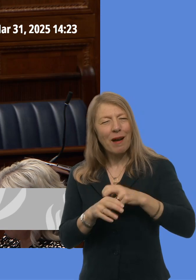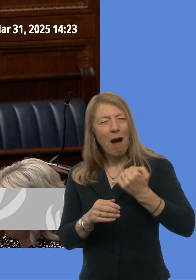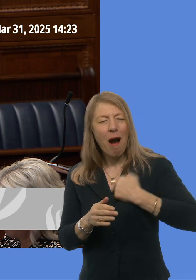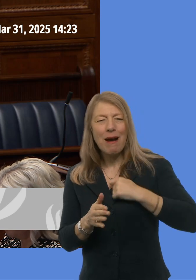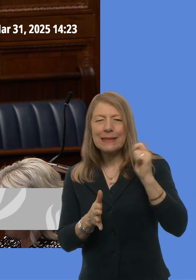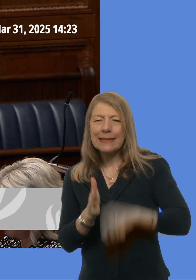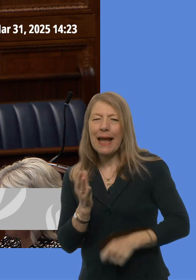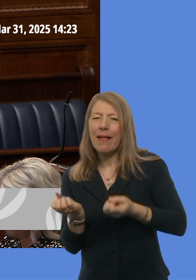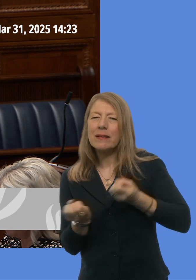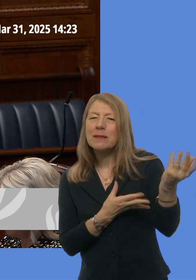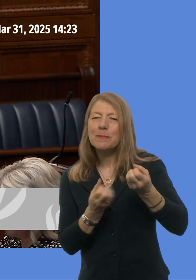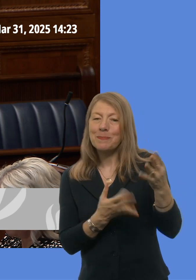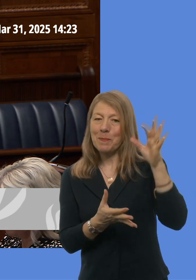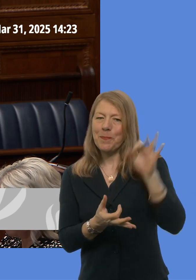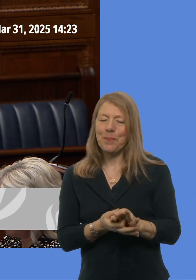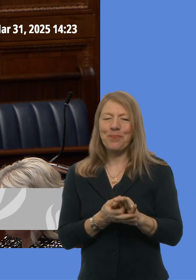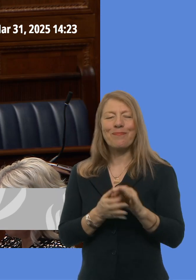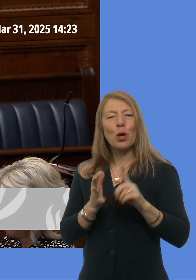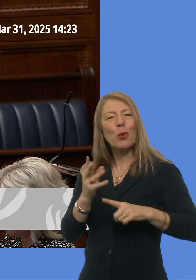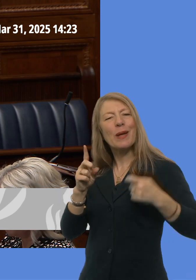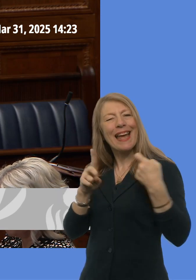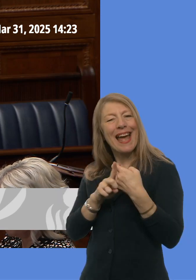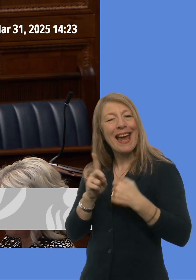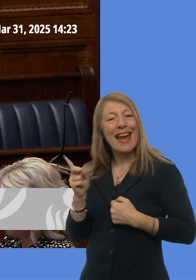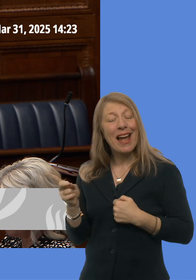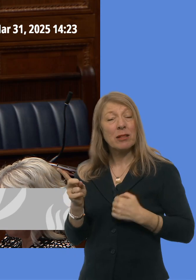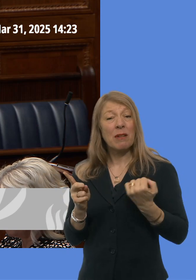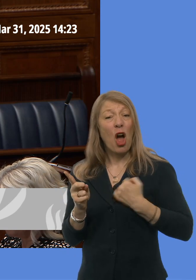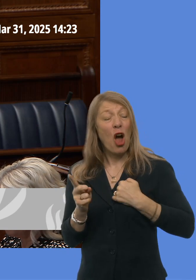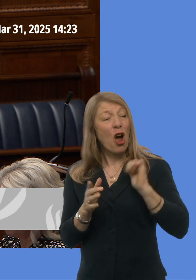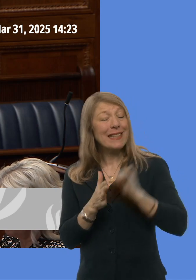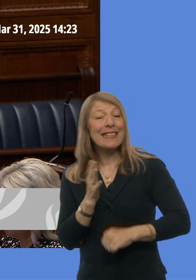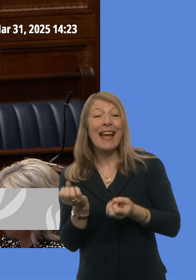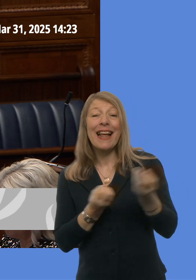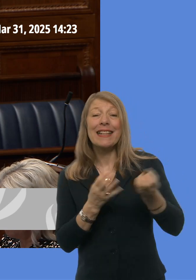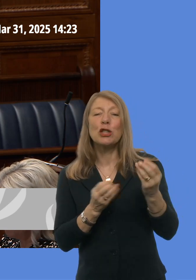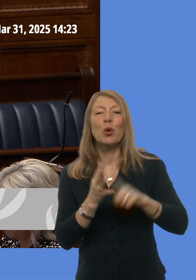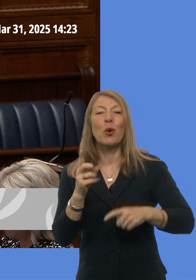All our exports are UK exports and therefore would not be impacted by tariffs coming from